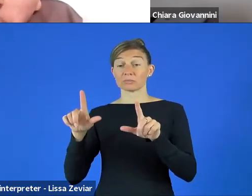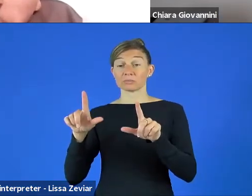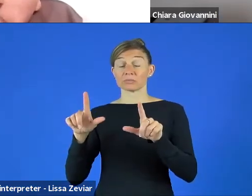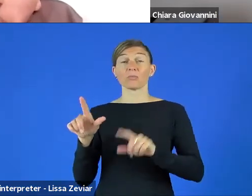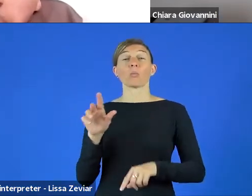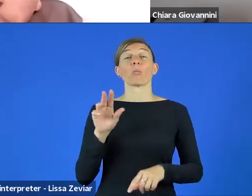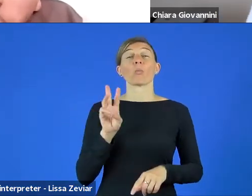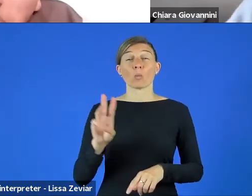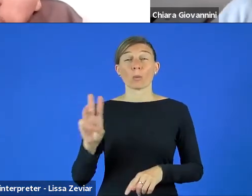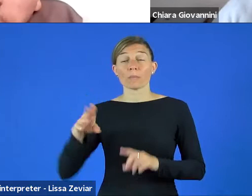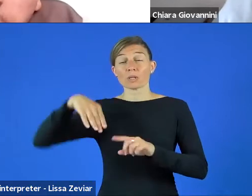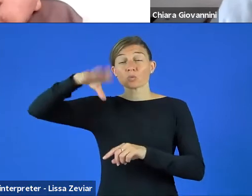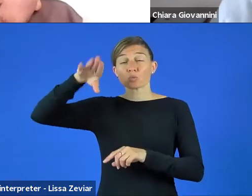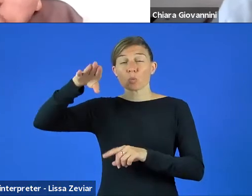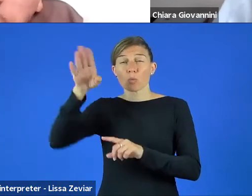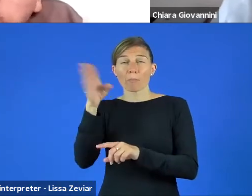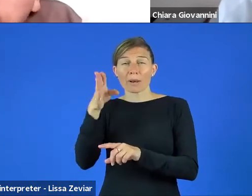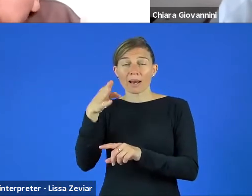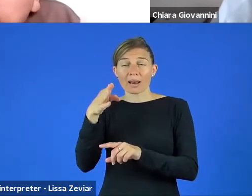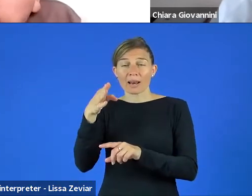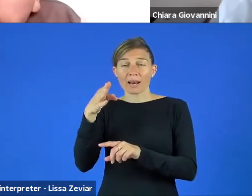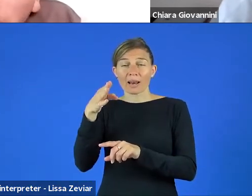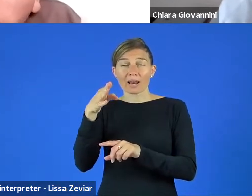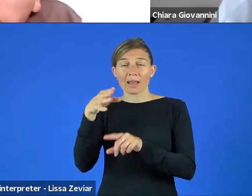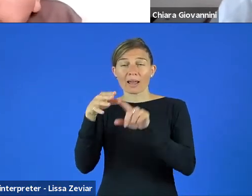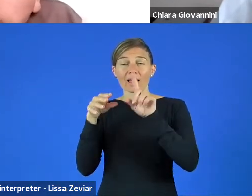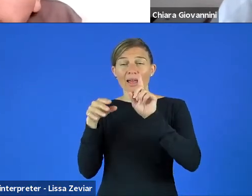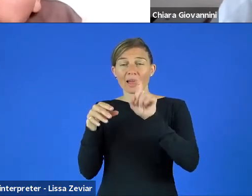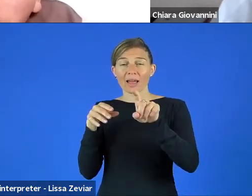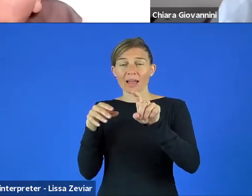On the top left corner there is a tap on text icon.